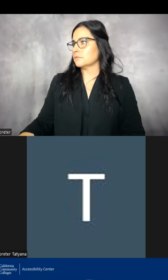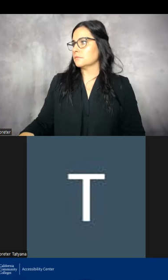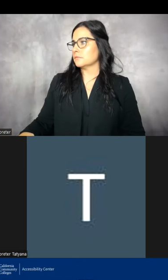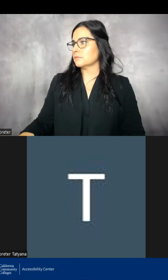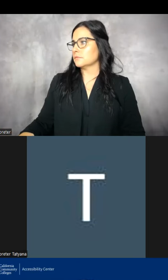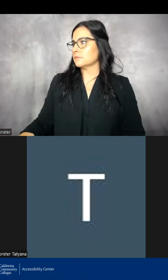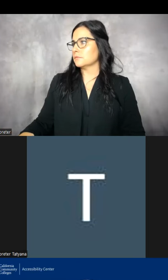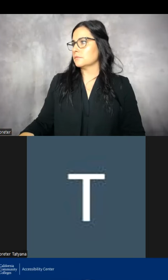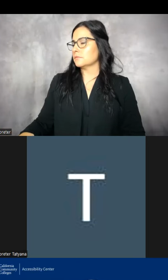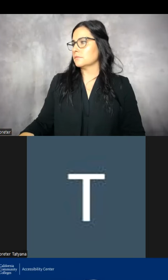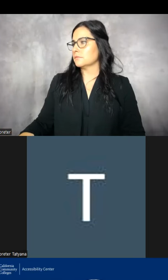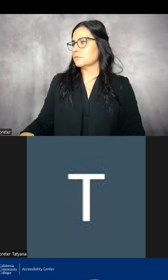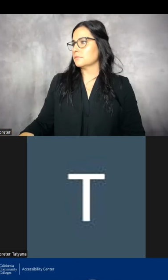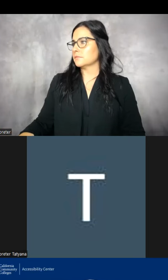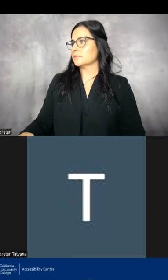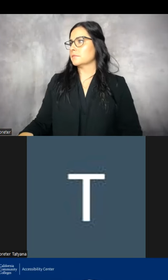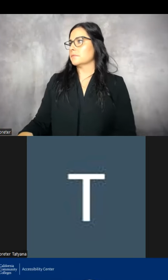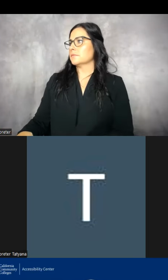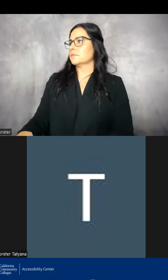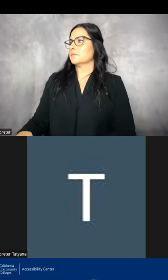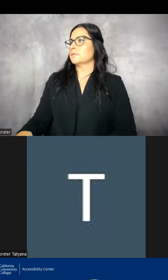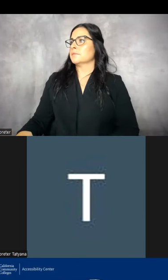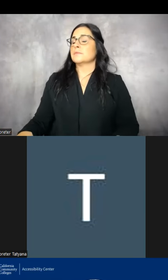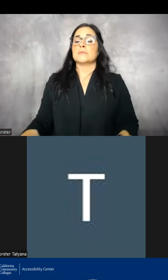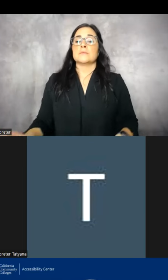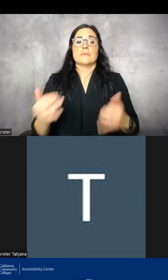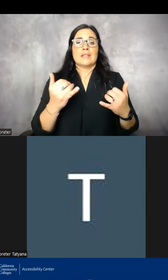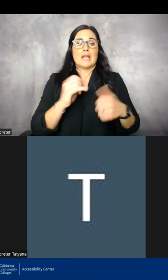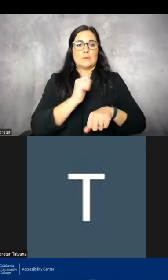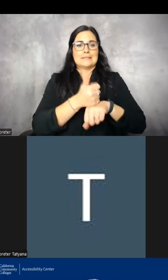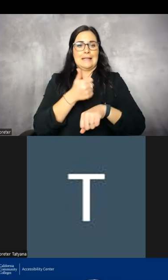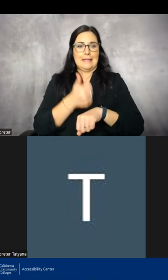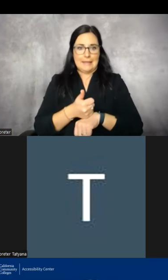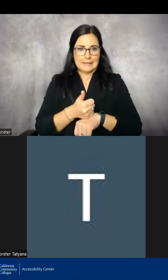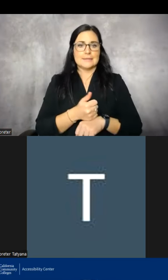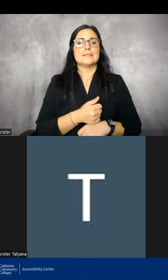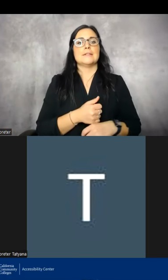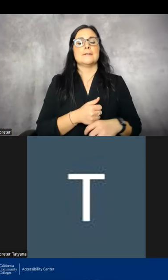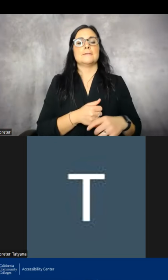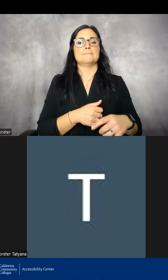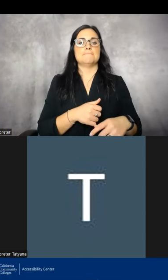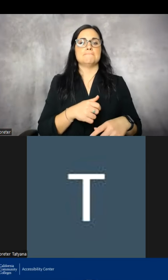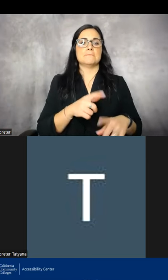Settings, as in vast barriers, these rules often announce settings.